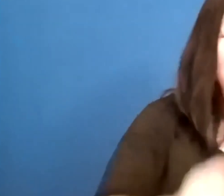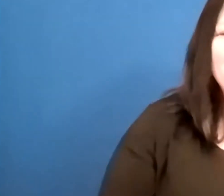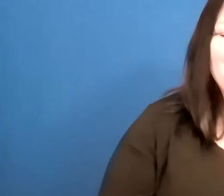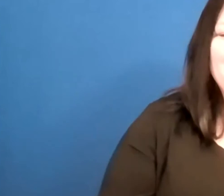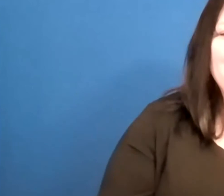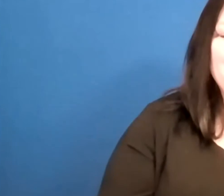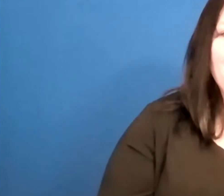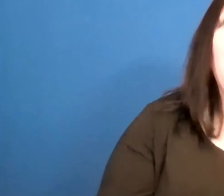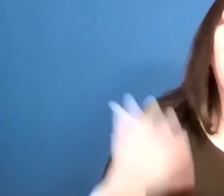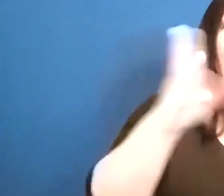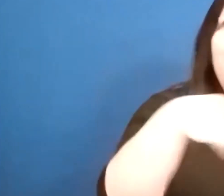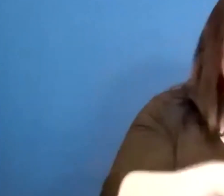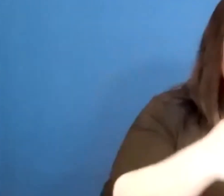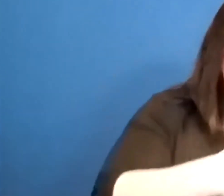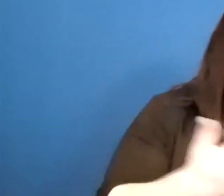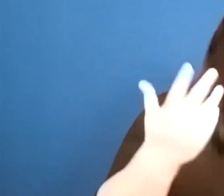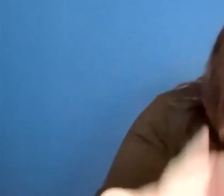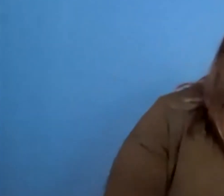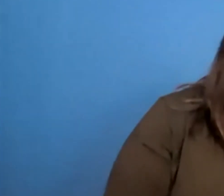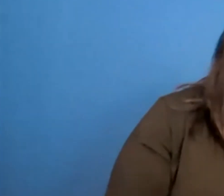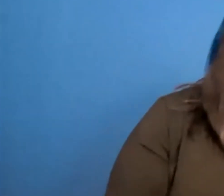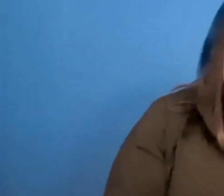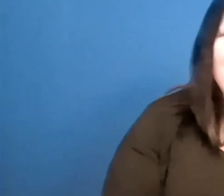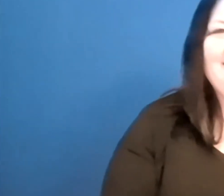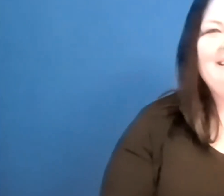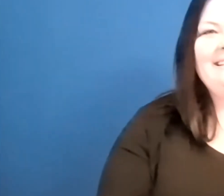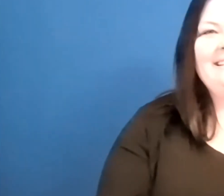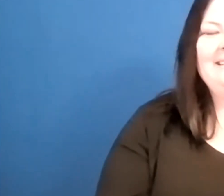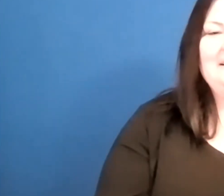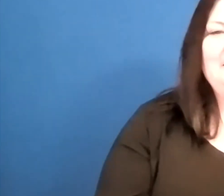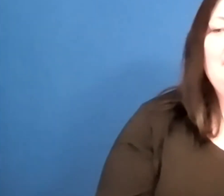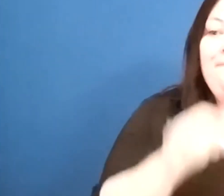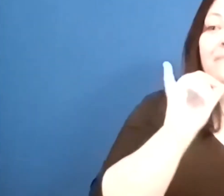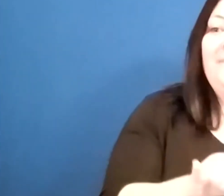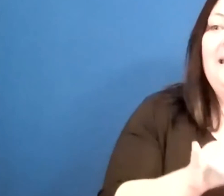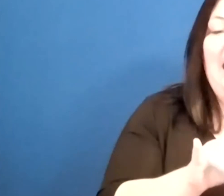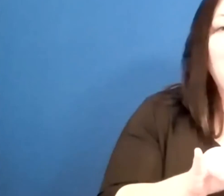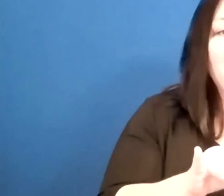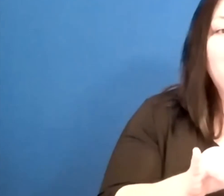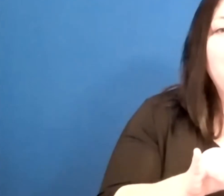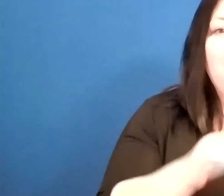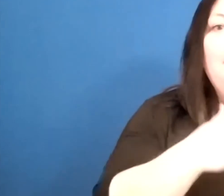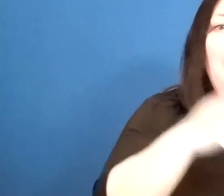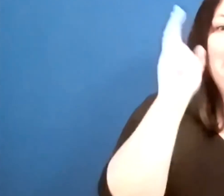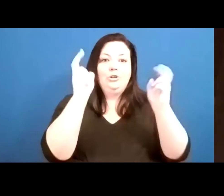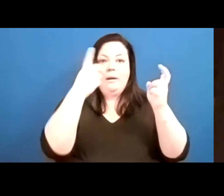Of course I am. That is, um, gonna be my slogan for 2020 and 20